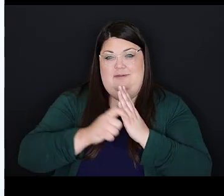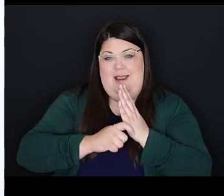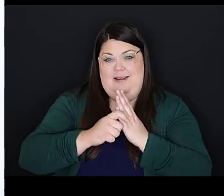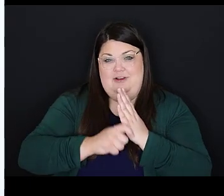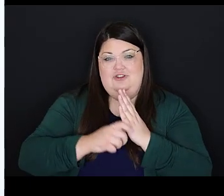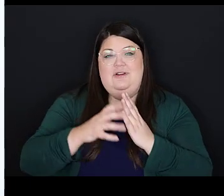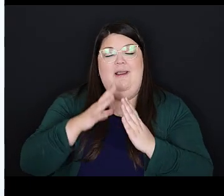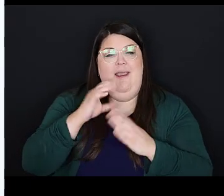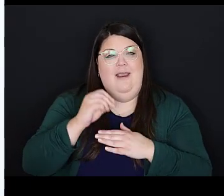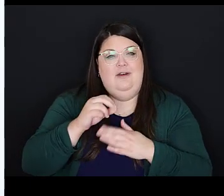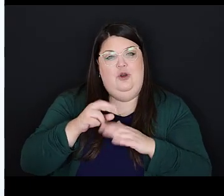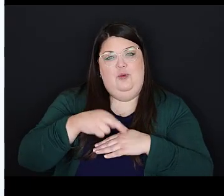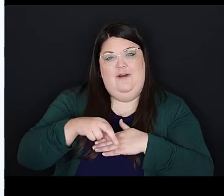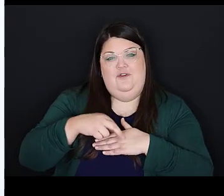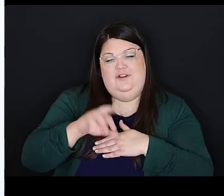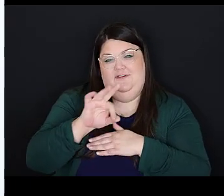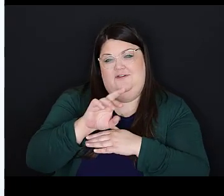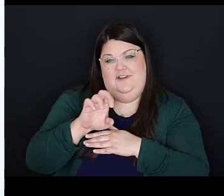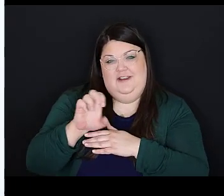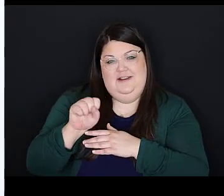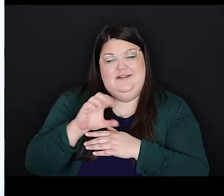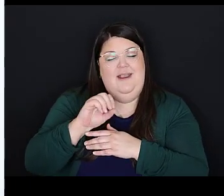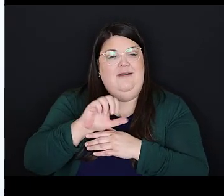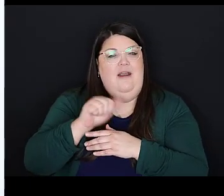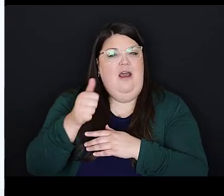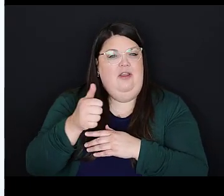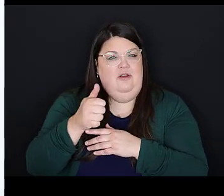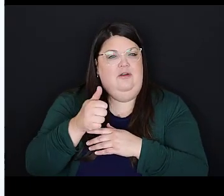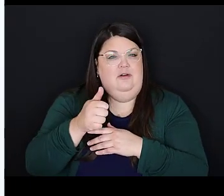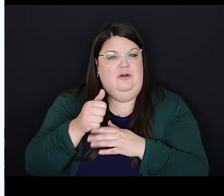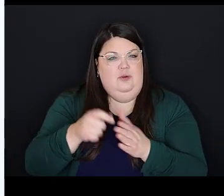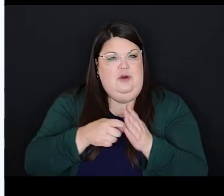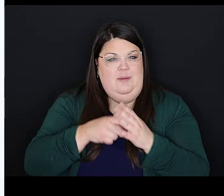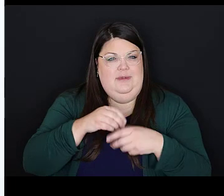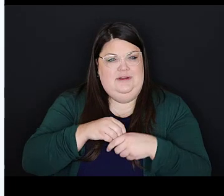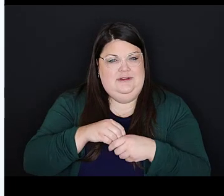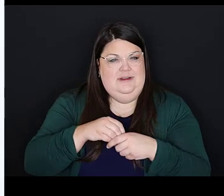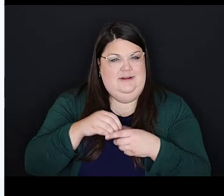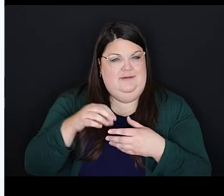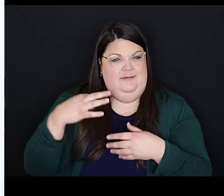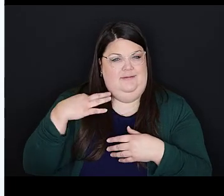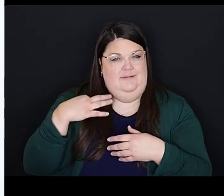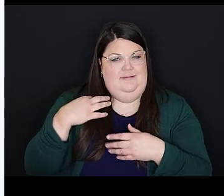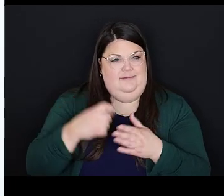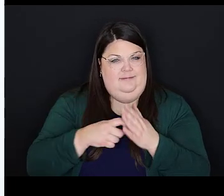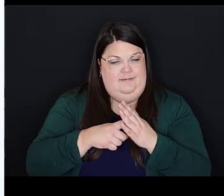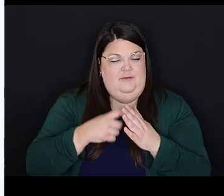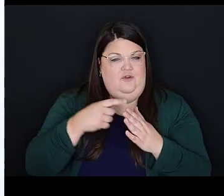reference these and other requirements in the Applicable Regulations section of this notice.